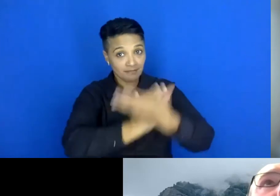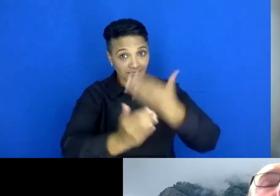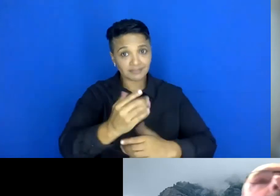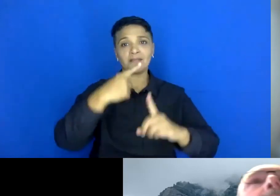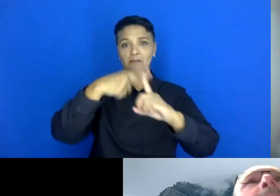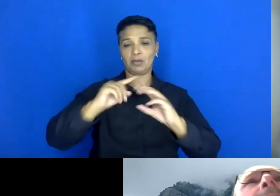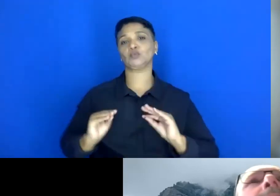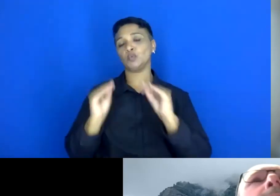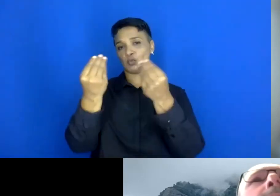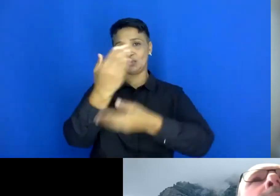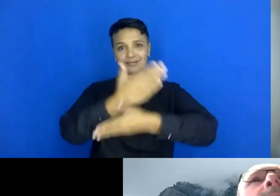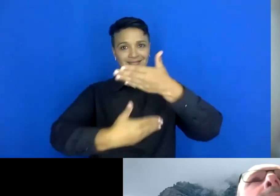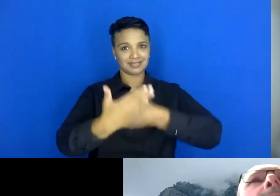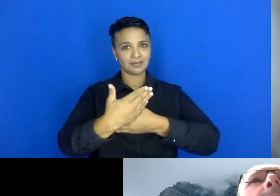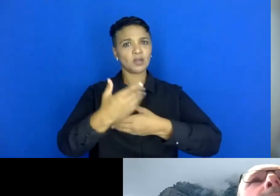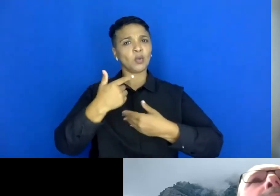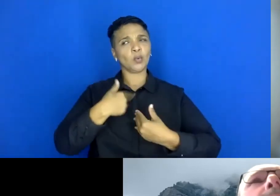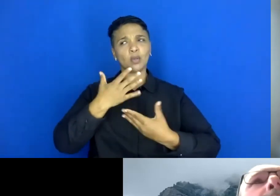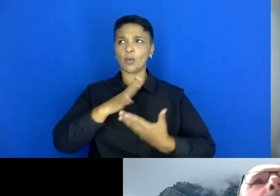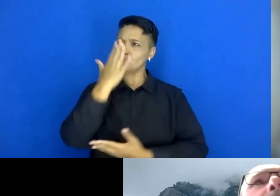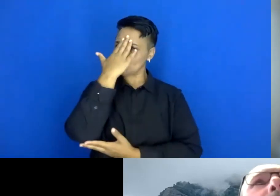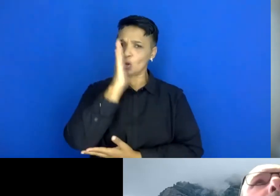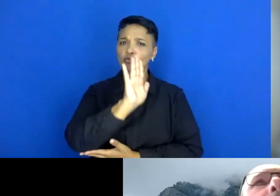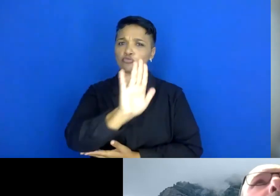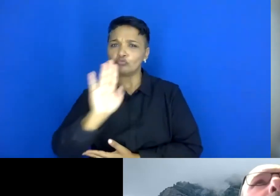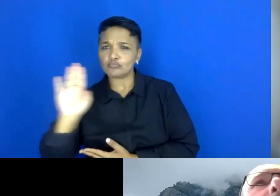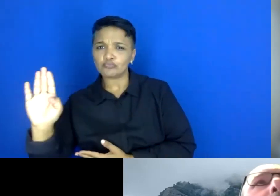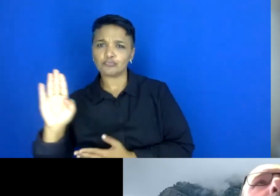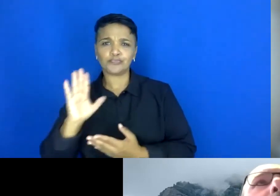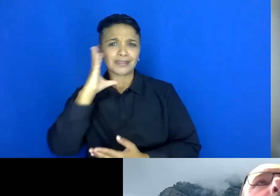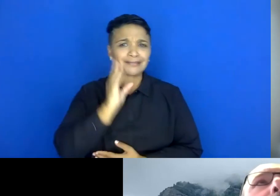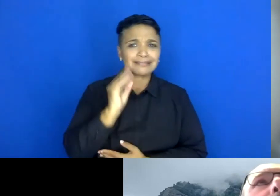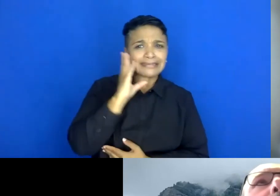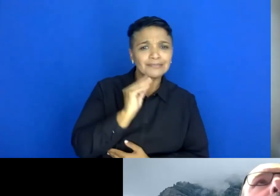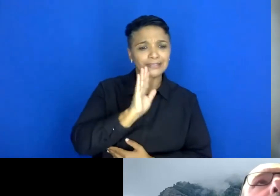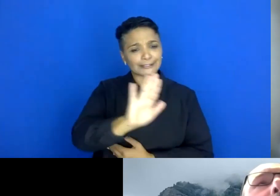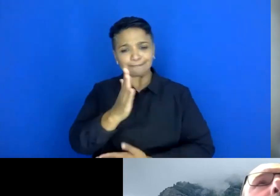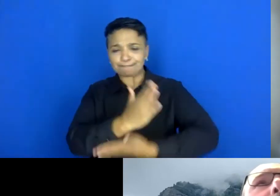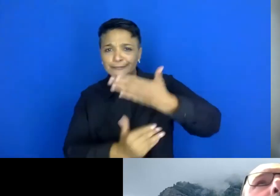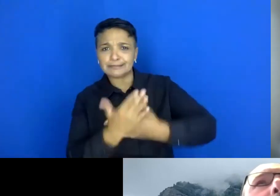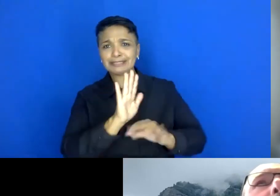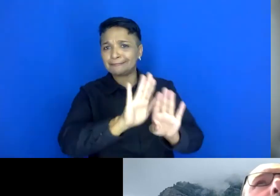to document the lived experiences of persons with disabilities during covid what we learned is not